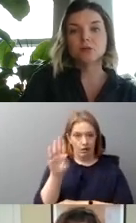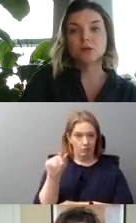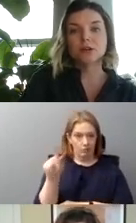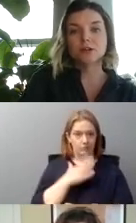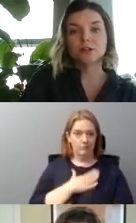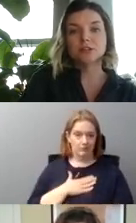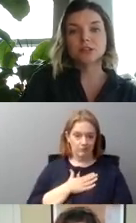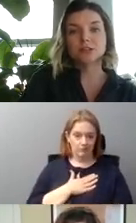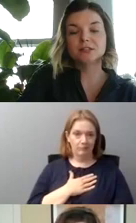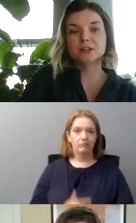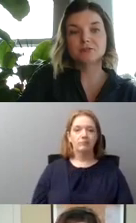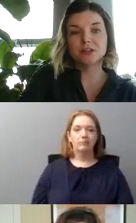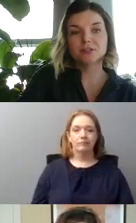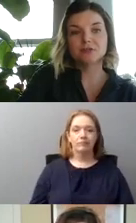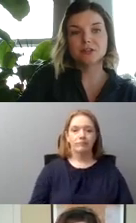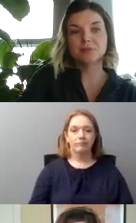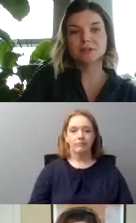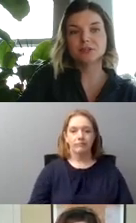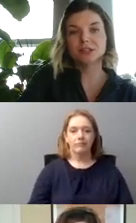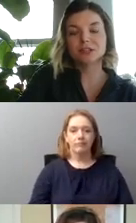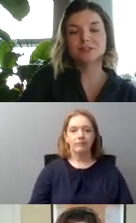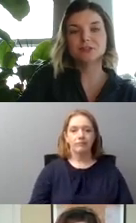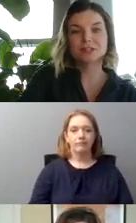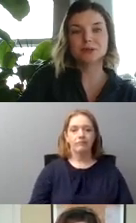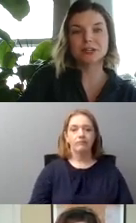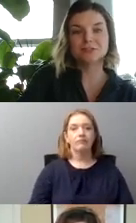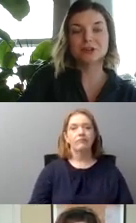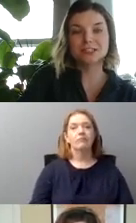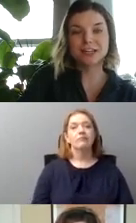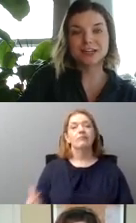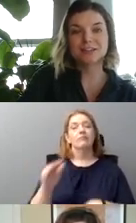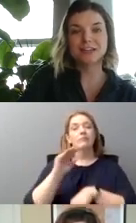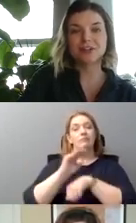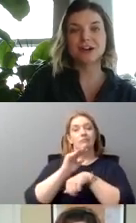We will conclude tonight's event with an opportunity to experience firsthand the David